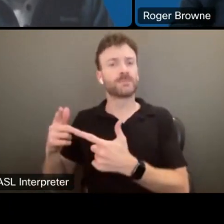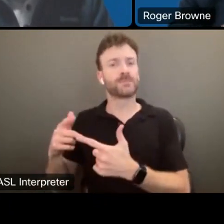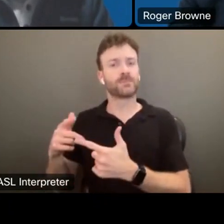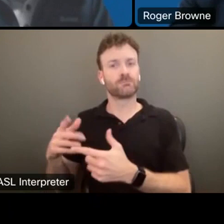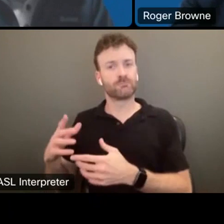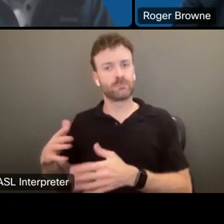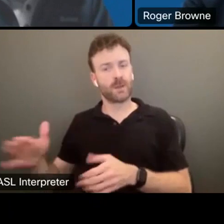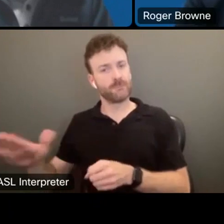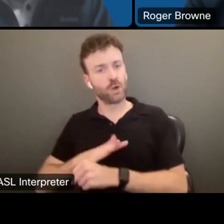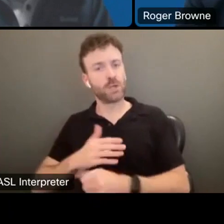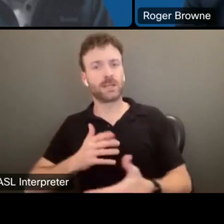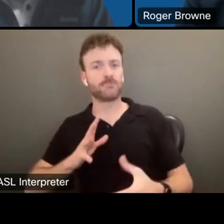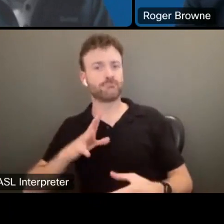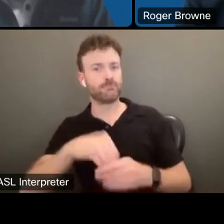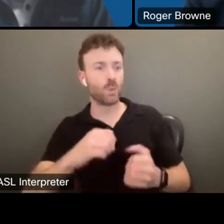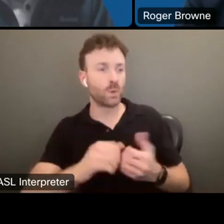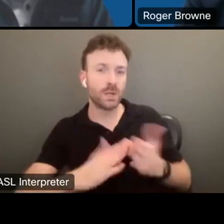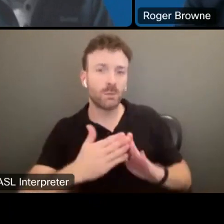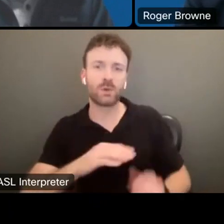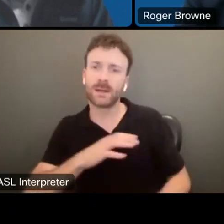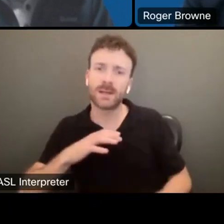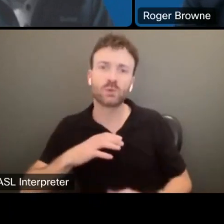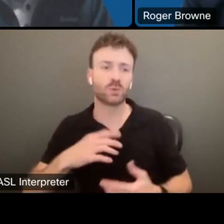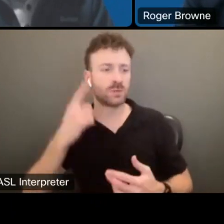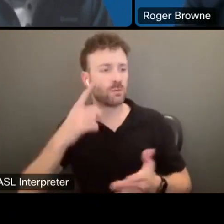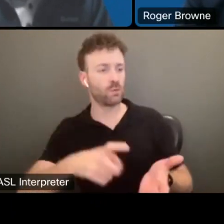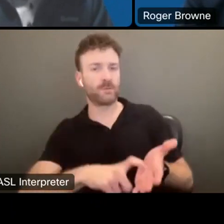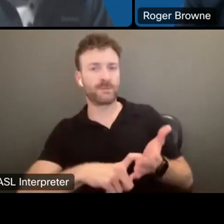the community and the councilors in terms of rectifying these outstanding issues.